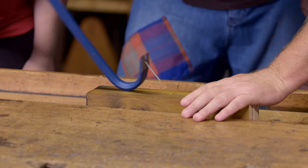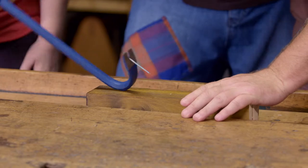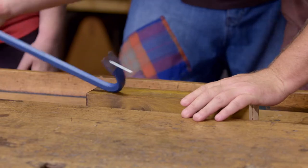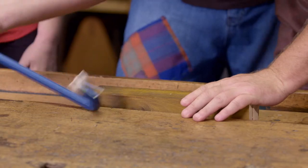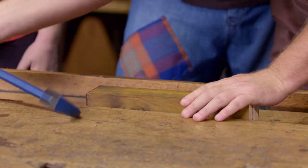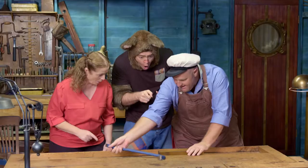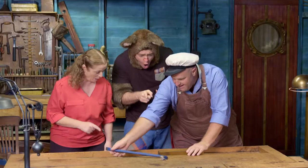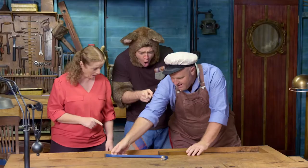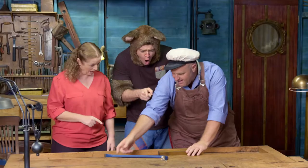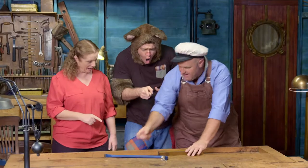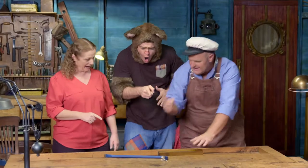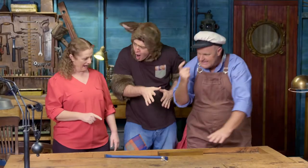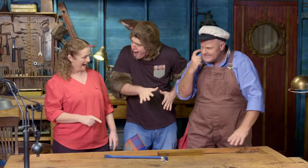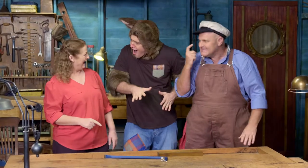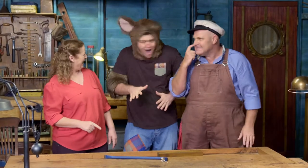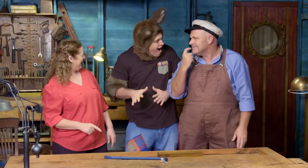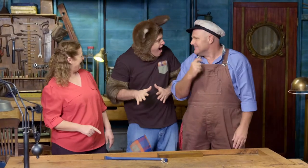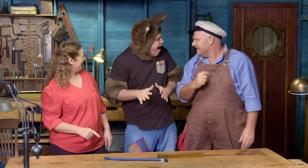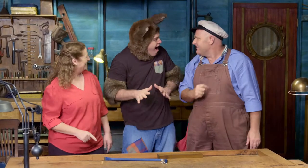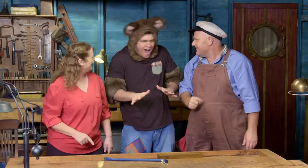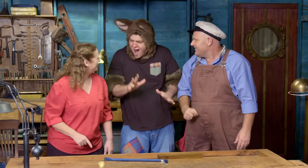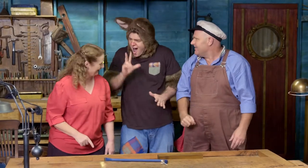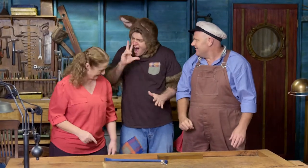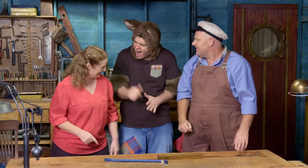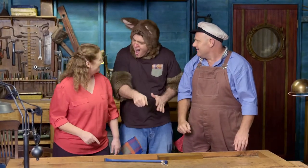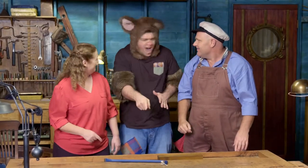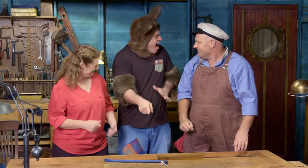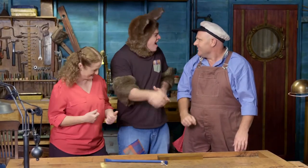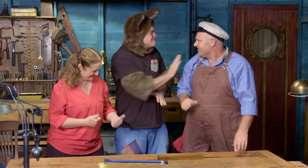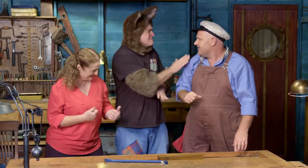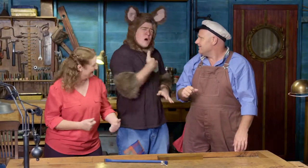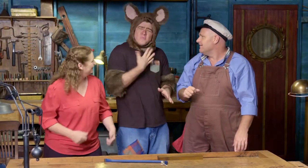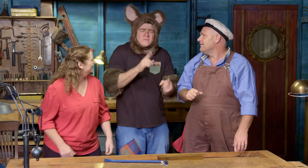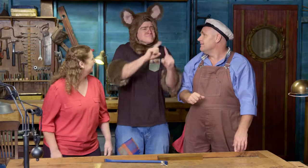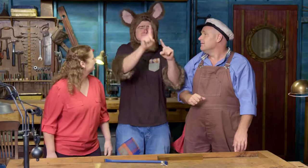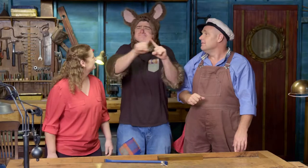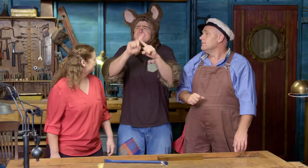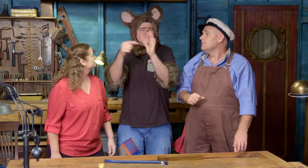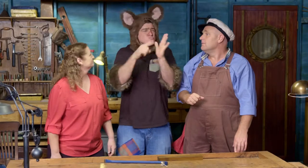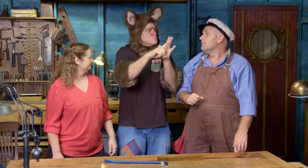Oh! Much easier. Oh! Oh, that was great!